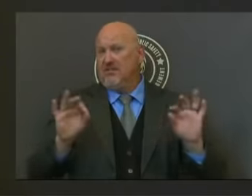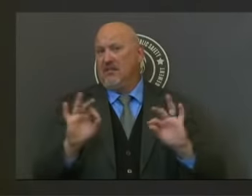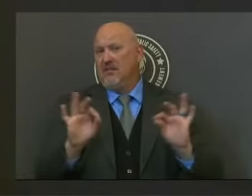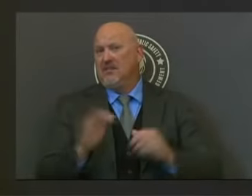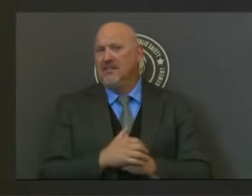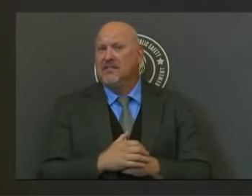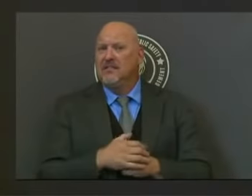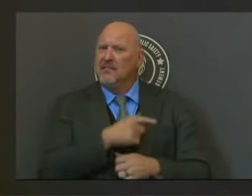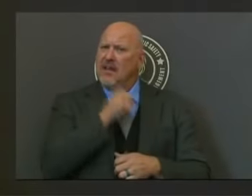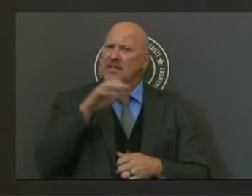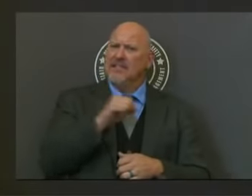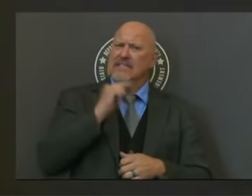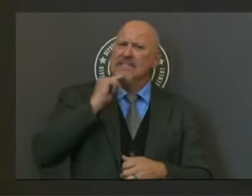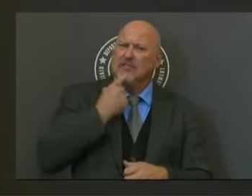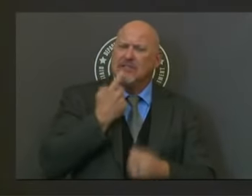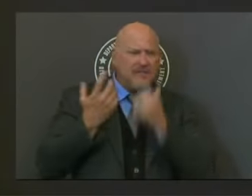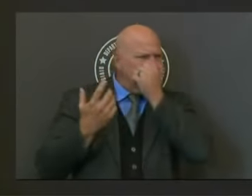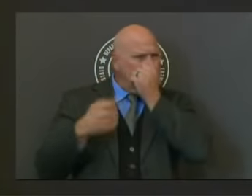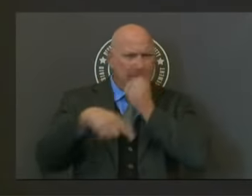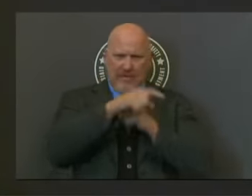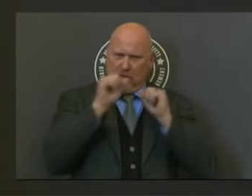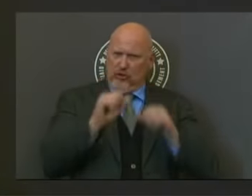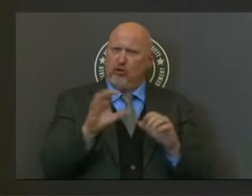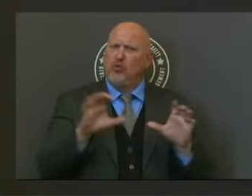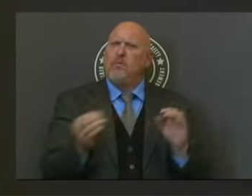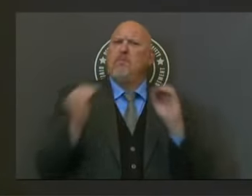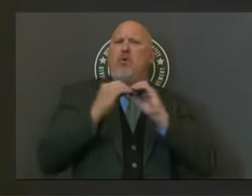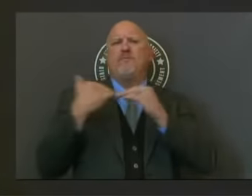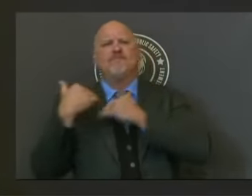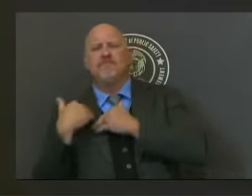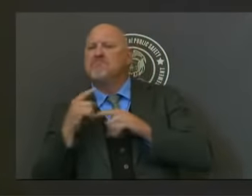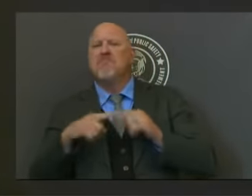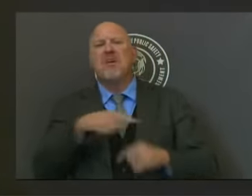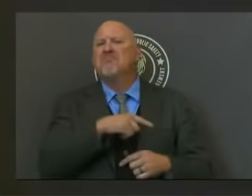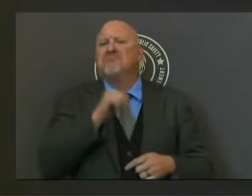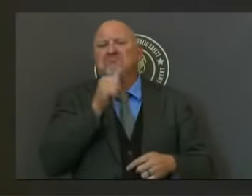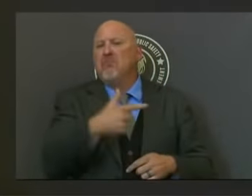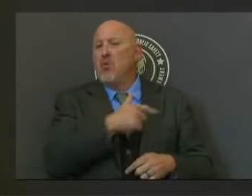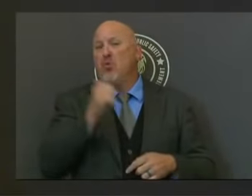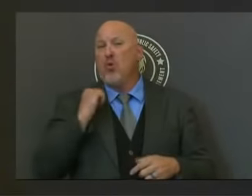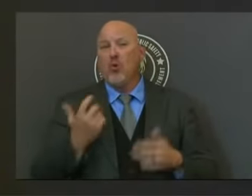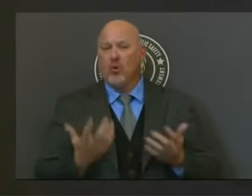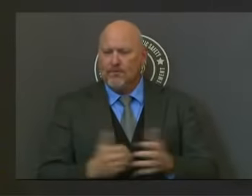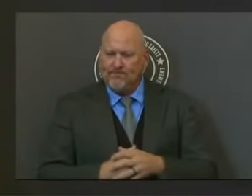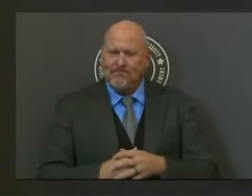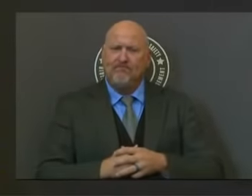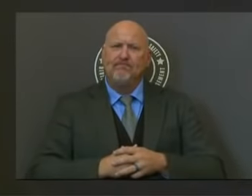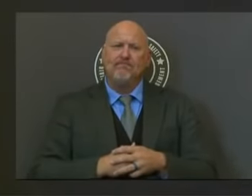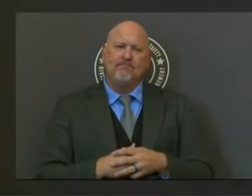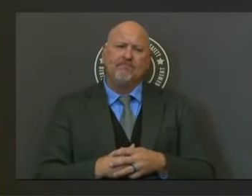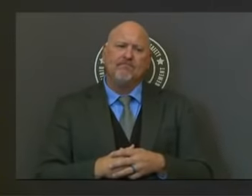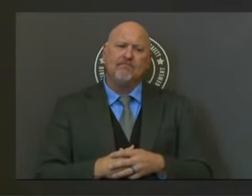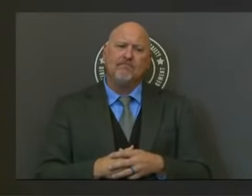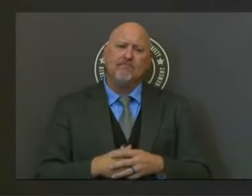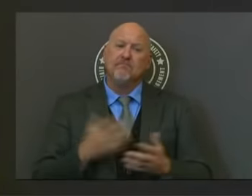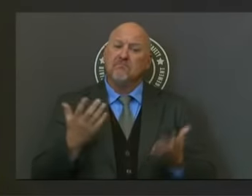in fact protect themselves those around them and maybe they don't